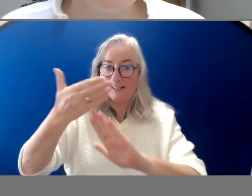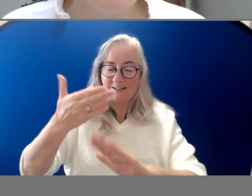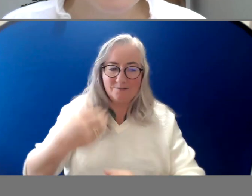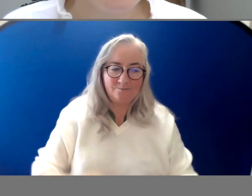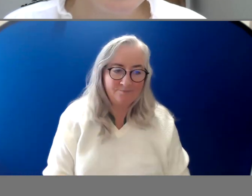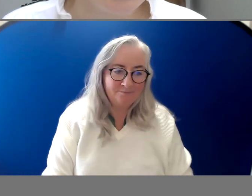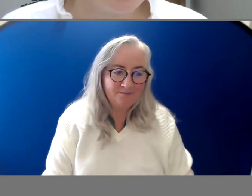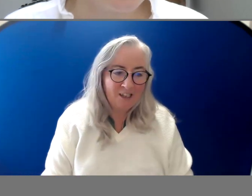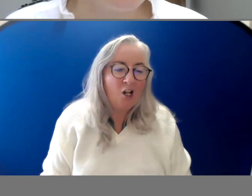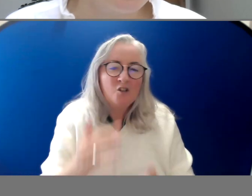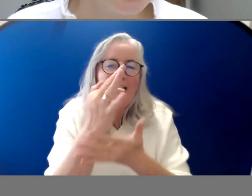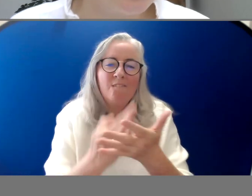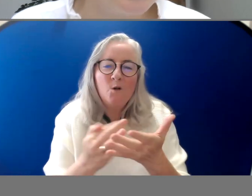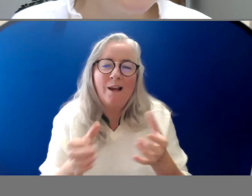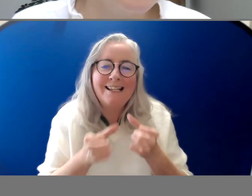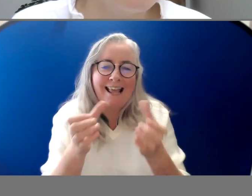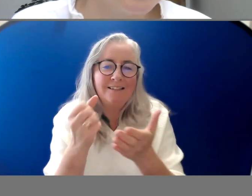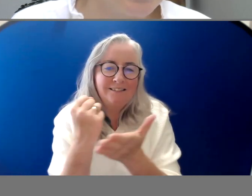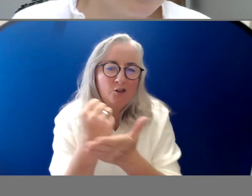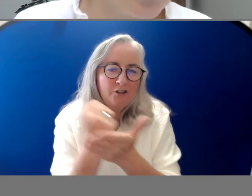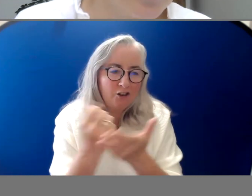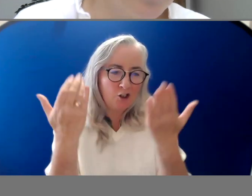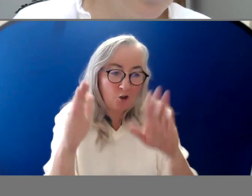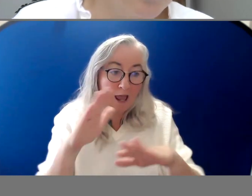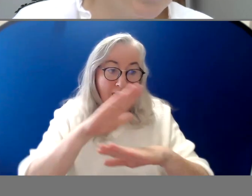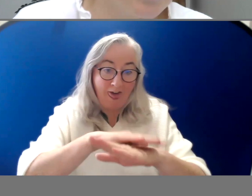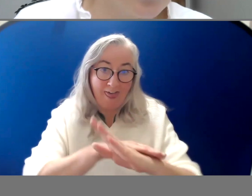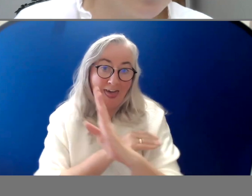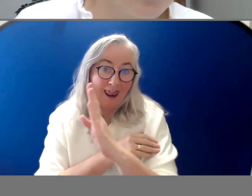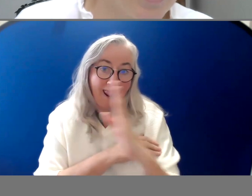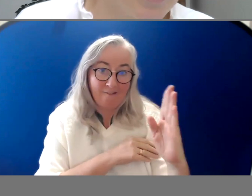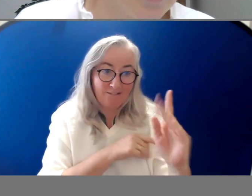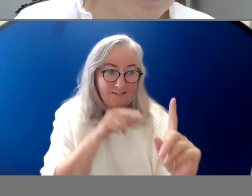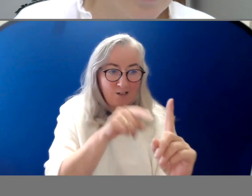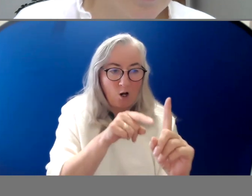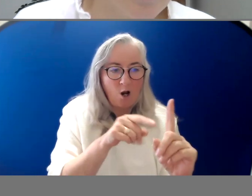a couple of case studies then just to run through there's an image on the left showing an open riser